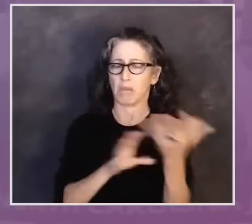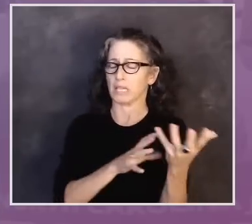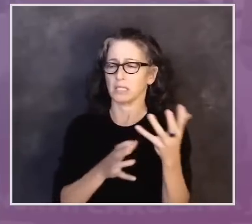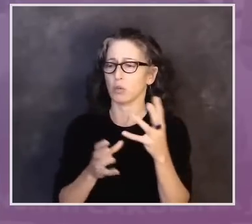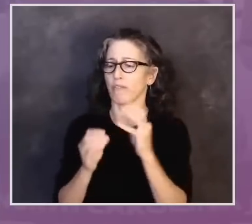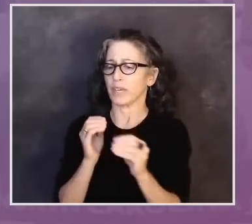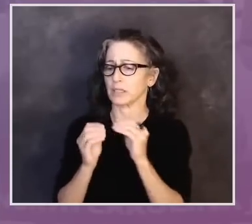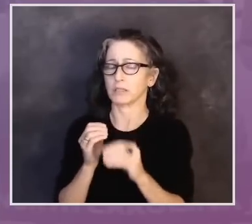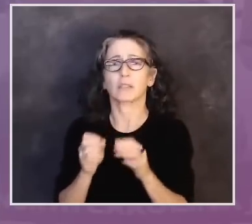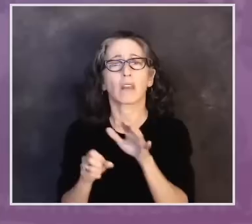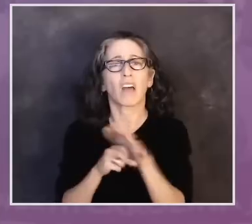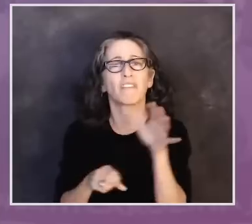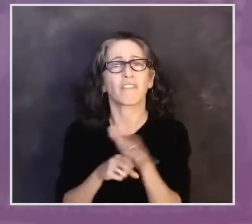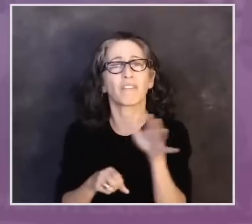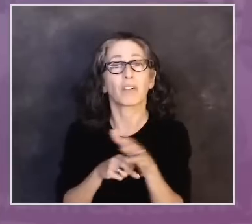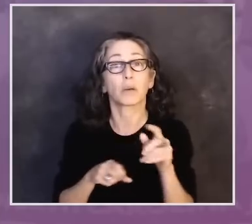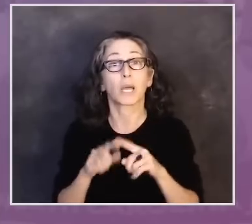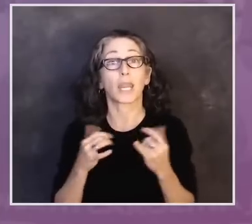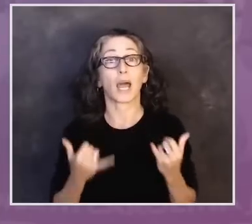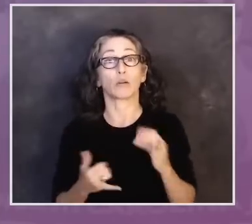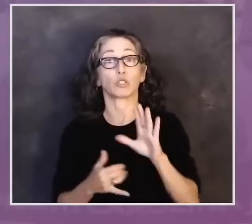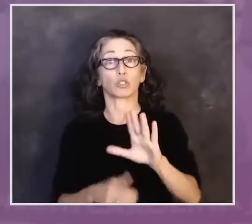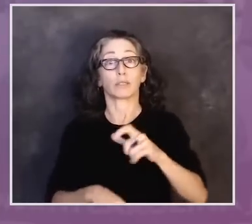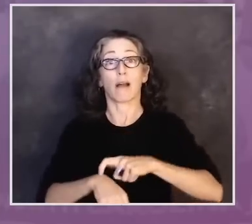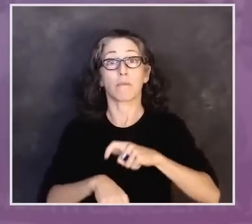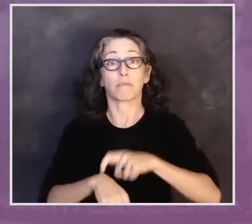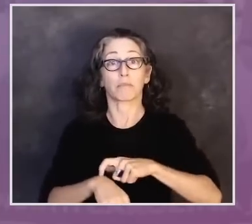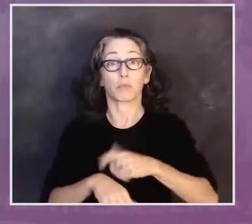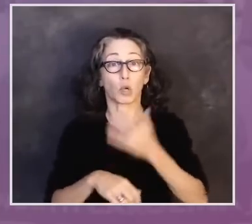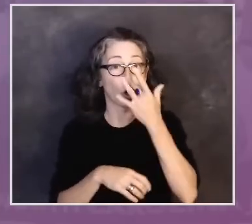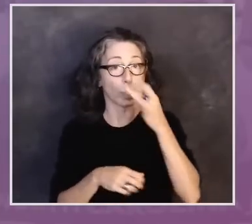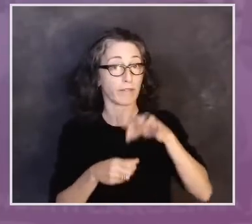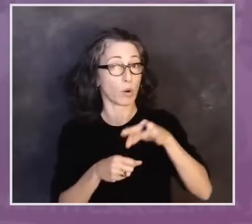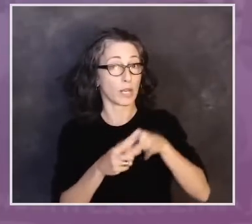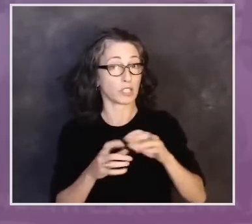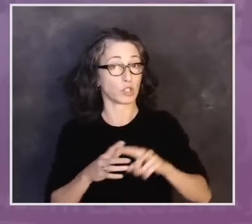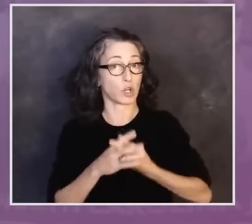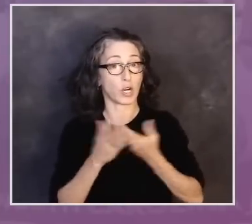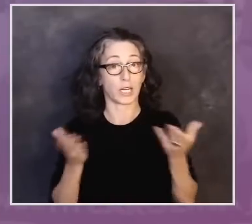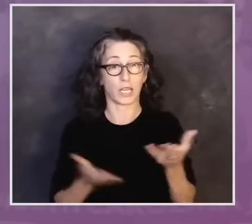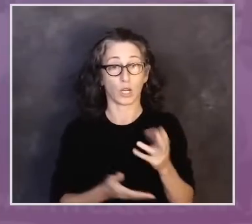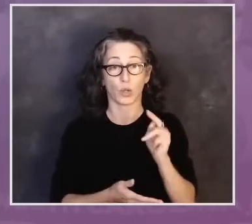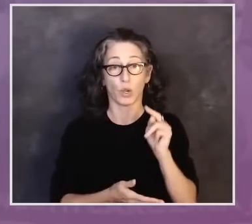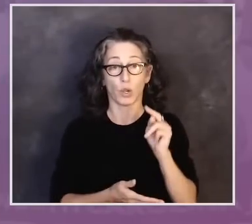TO FIX THIS MESS. TO GET INTO A PLACE WHERE WE CAN SAY ENOUGH IS ENOUGH.